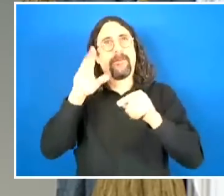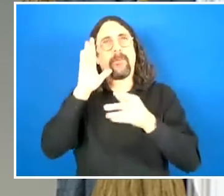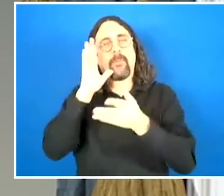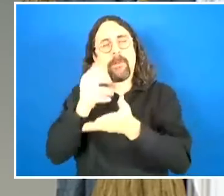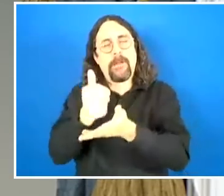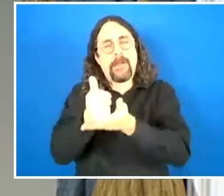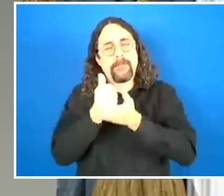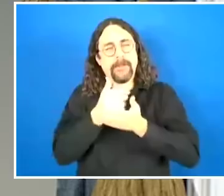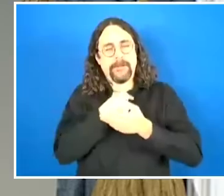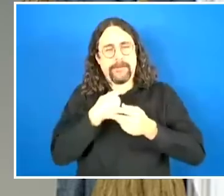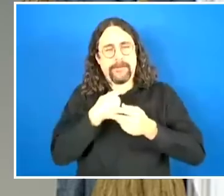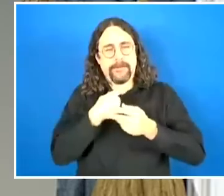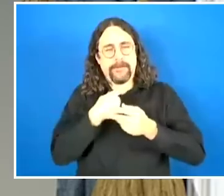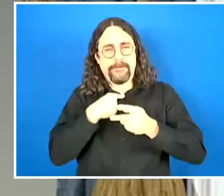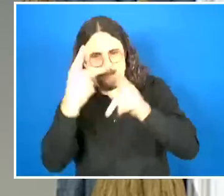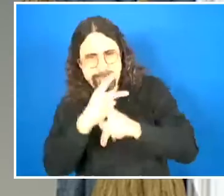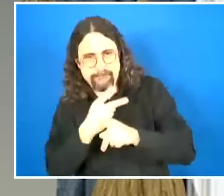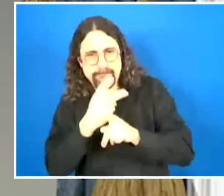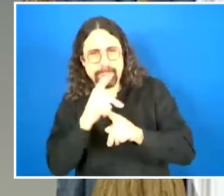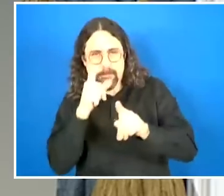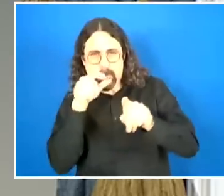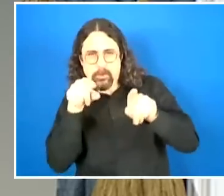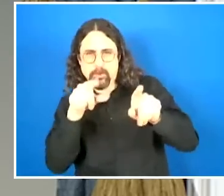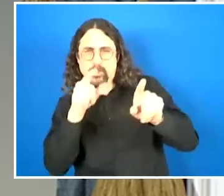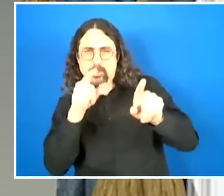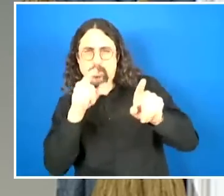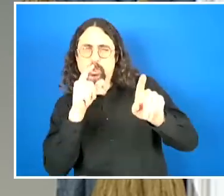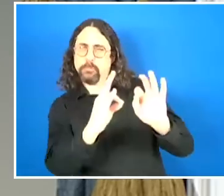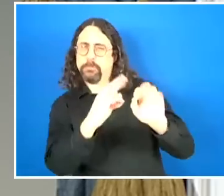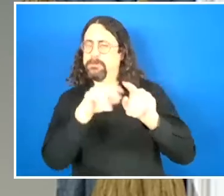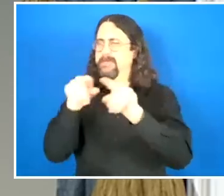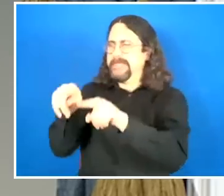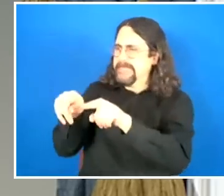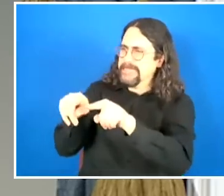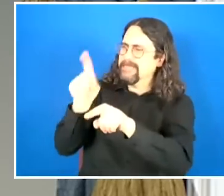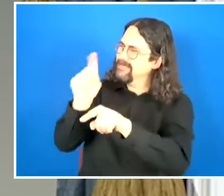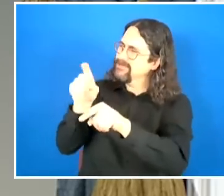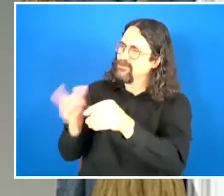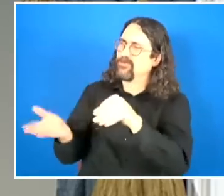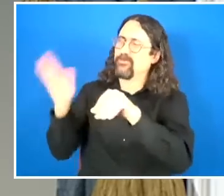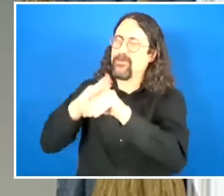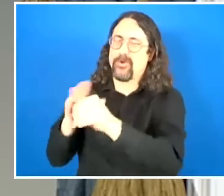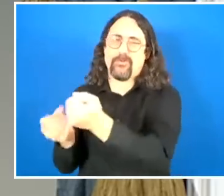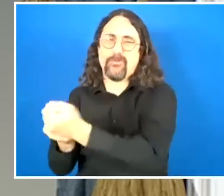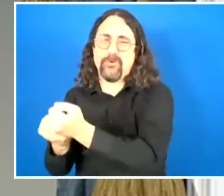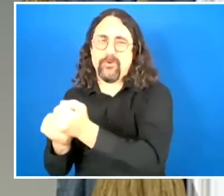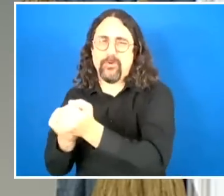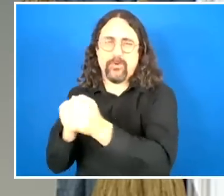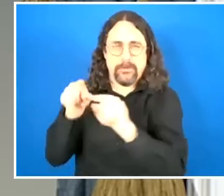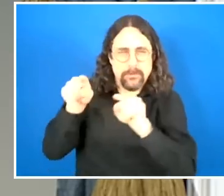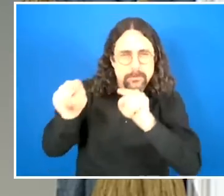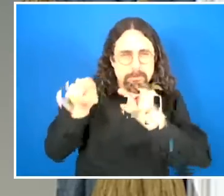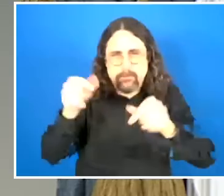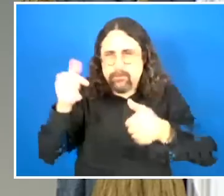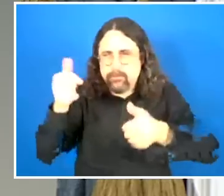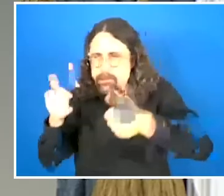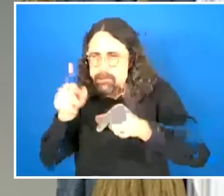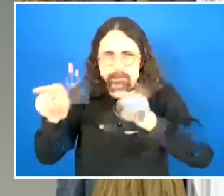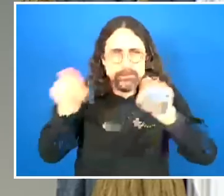POLICY. I THIT'S AN ELEGANT WAY TO THREAD THE NEEDLE OF KEEPING STUDENTS ENGAGED